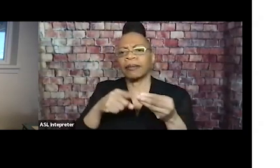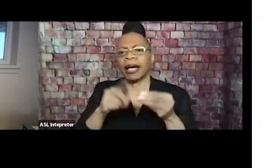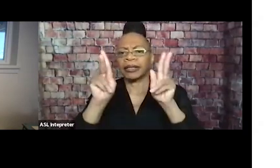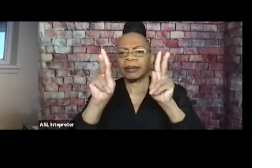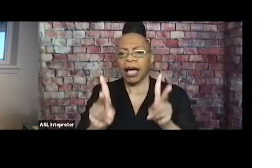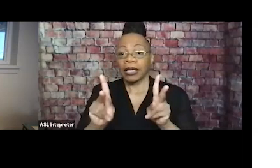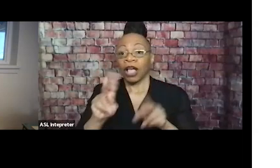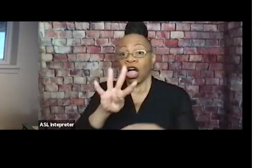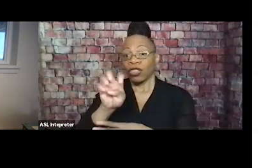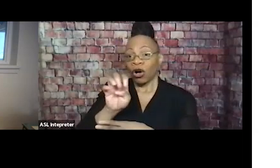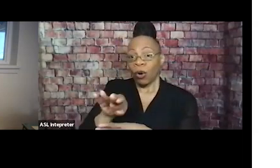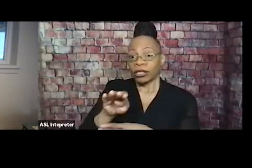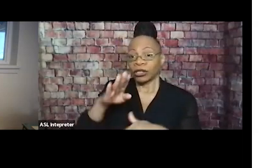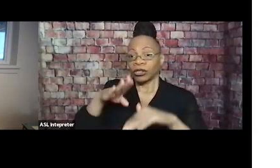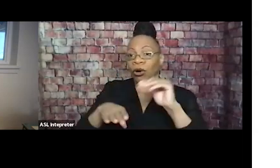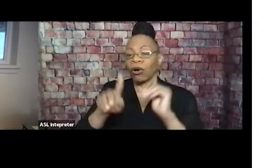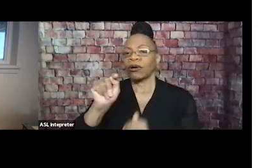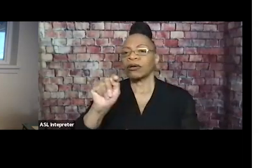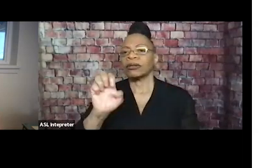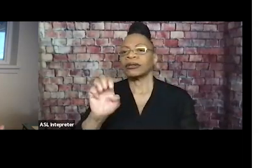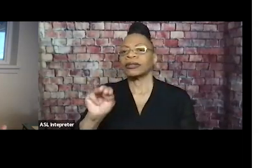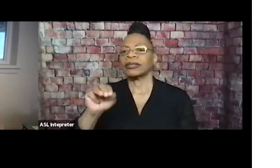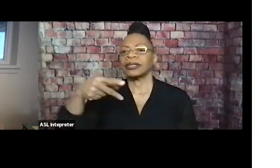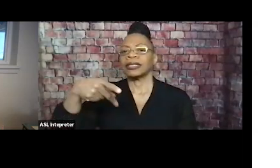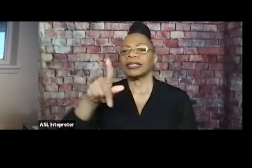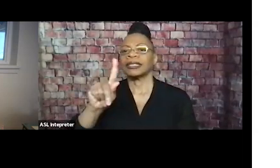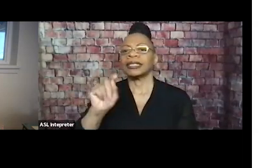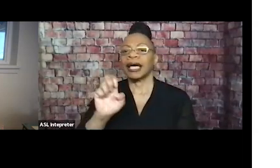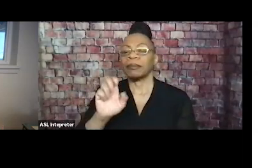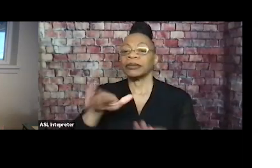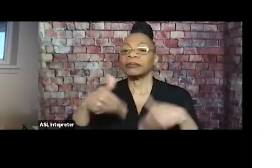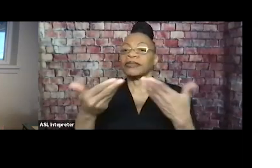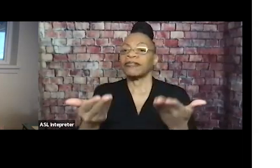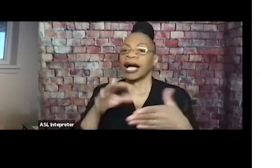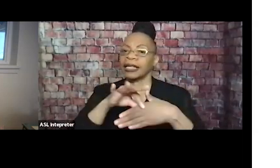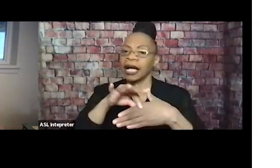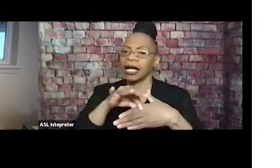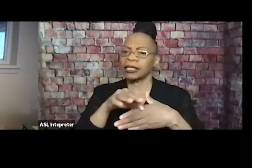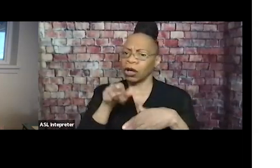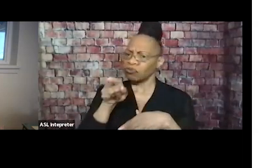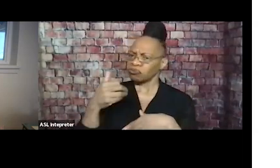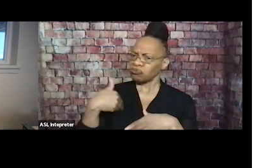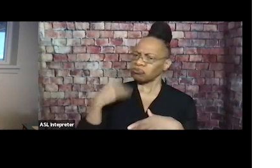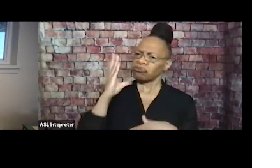are really designed to provide that context. So you had this experience in your life, how did it affect your diagnosis